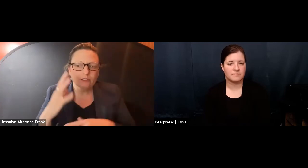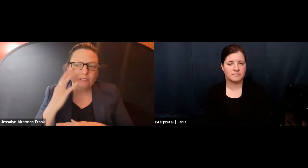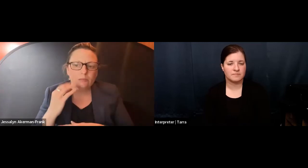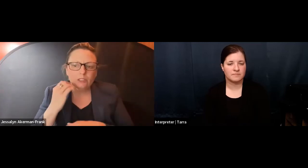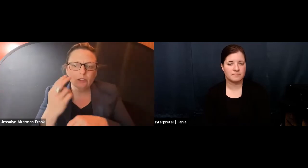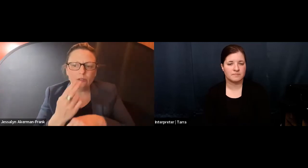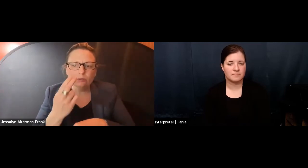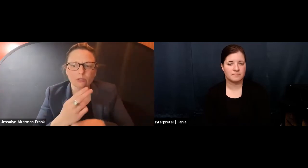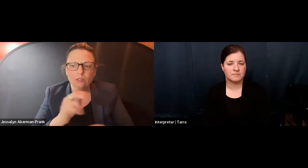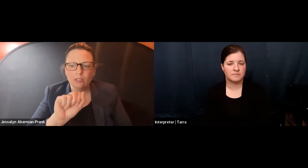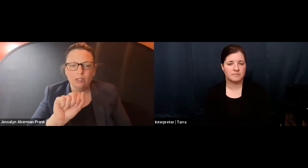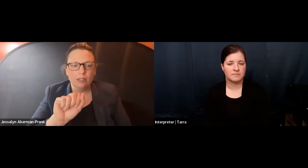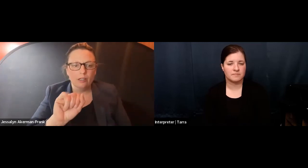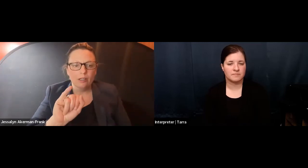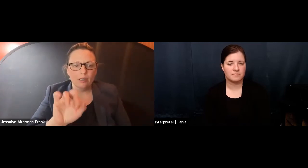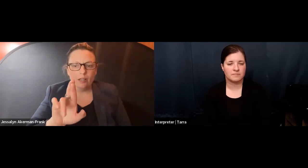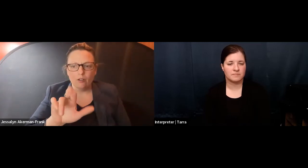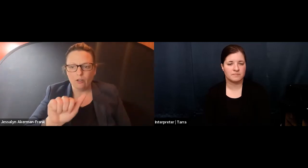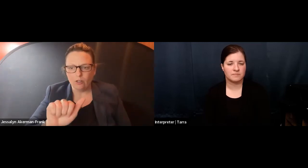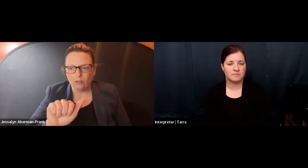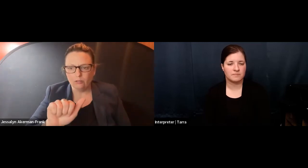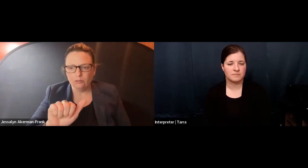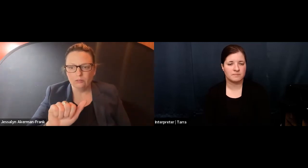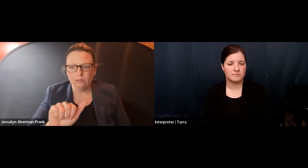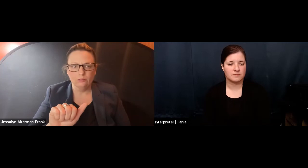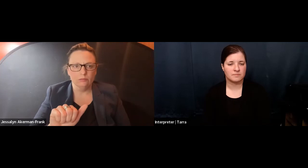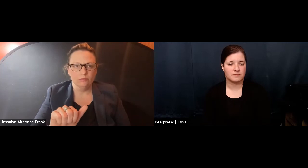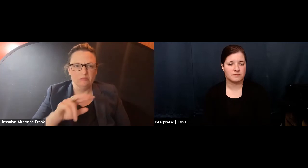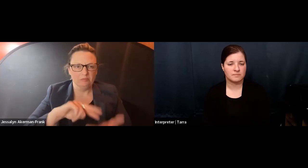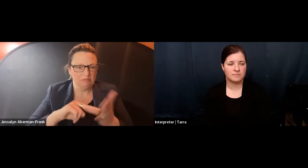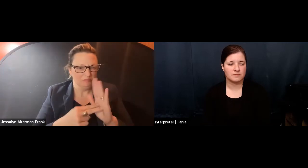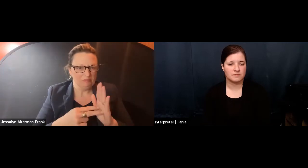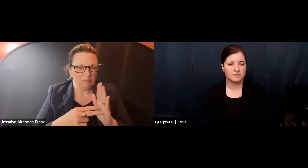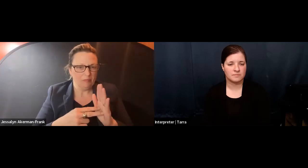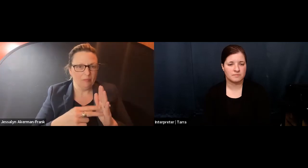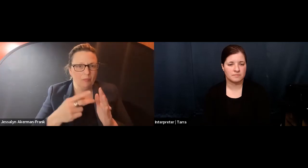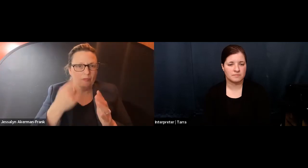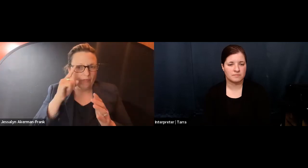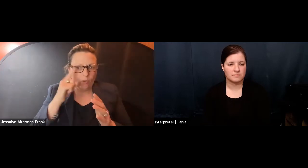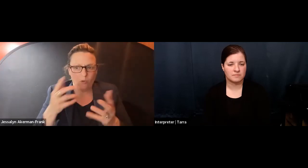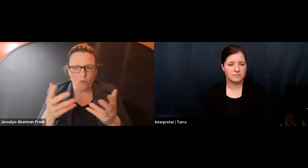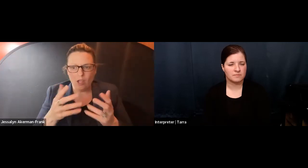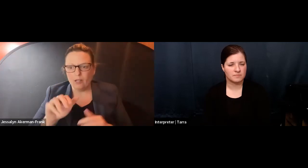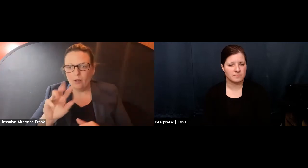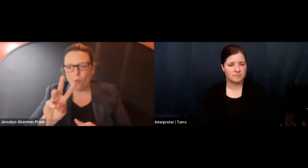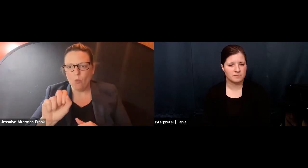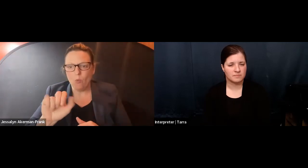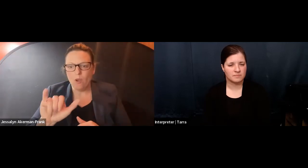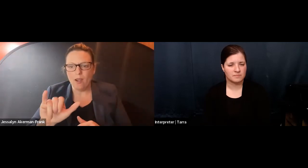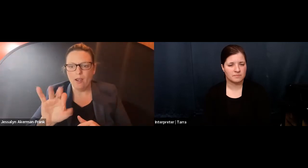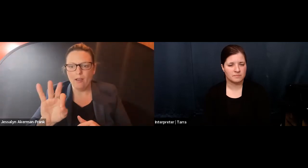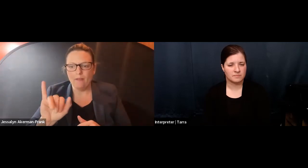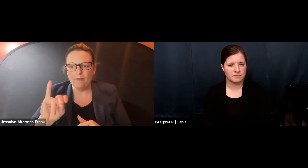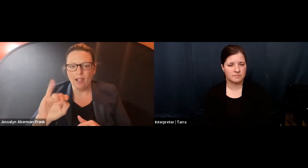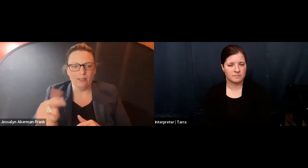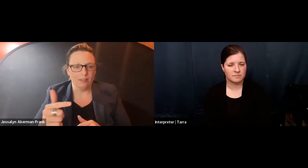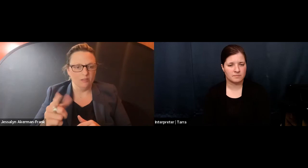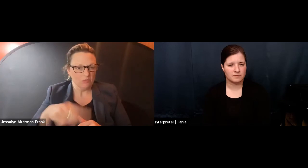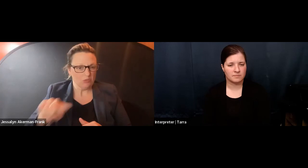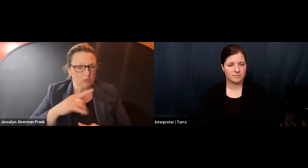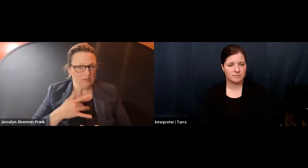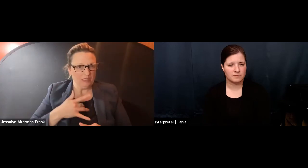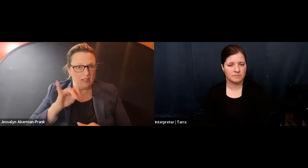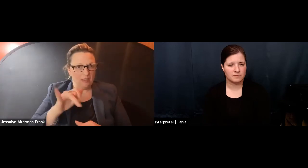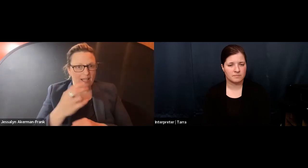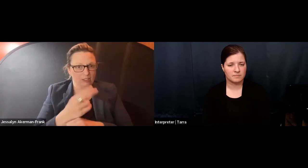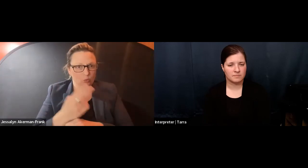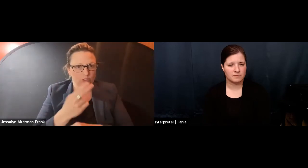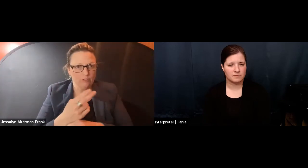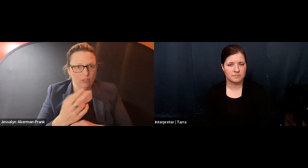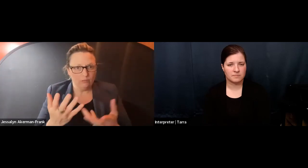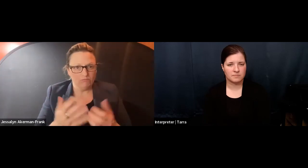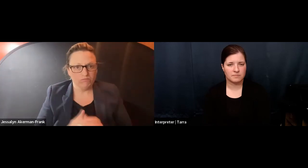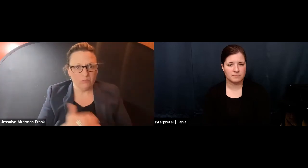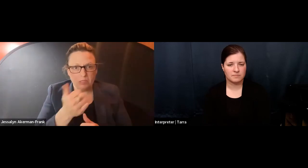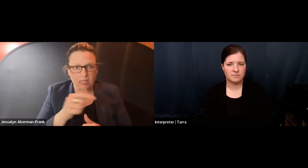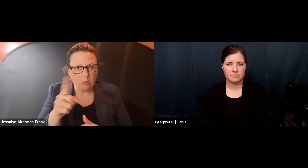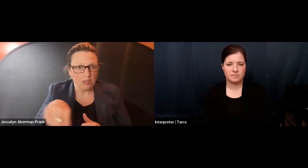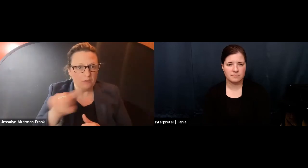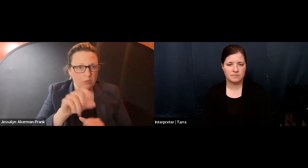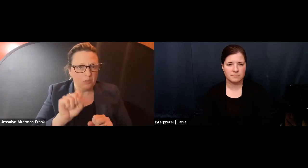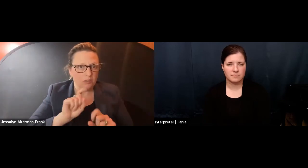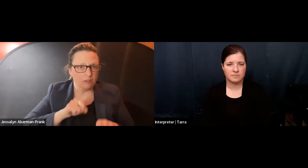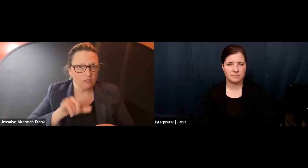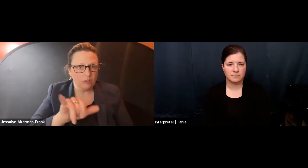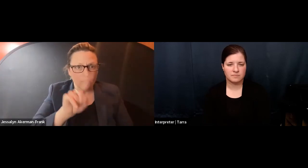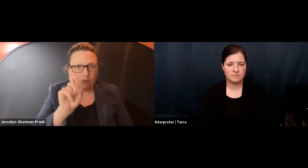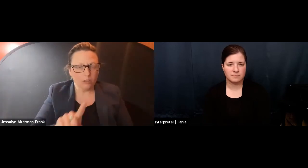If you're interested in responding, please raise your hand and let me know.